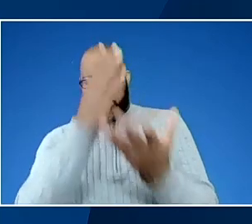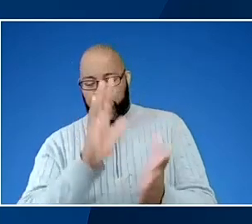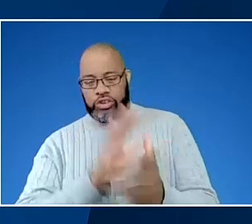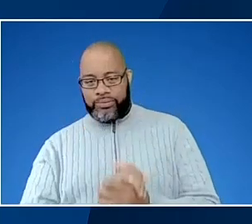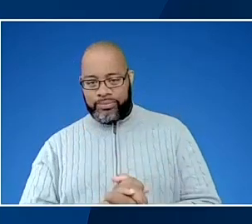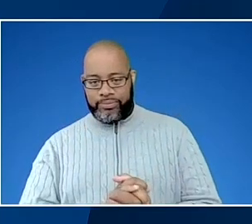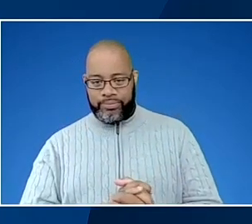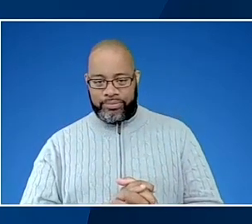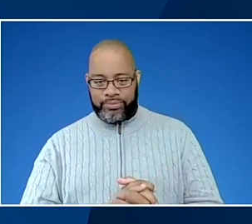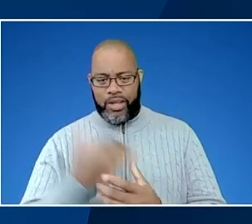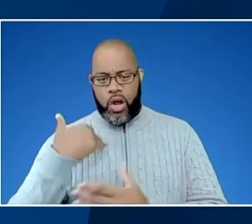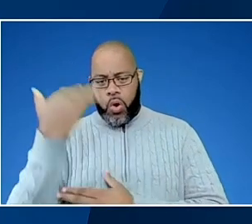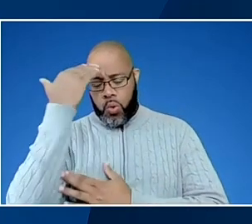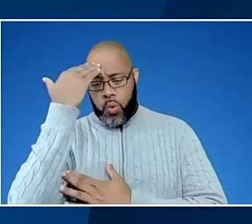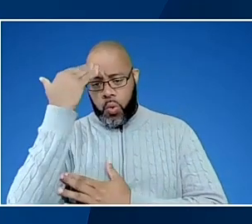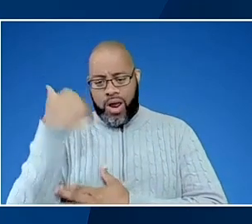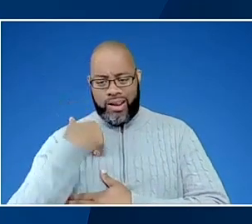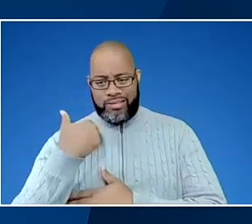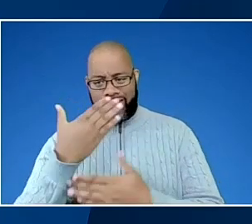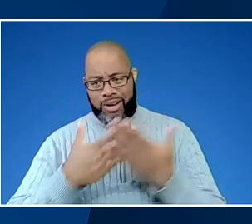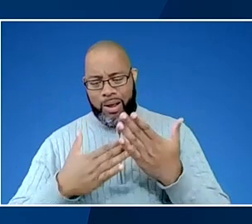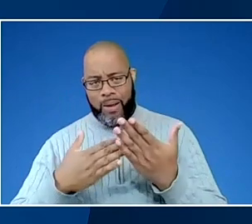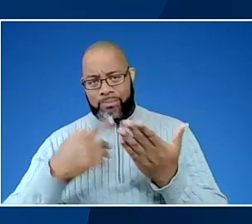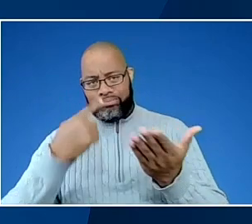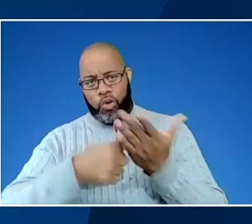we had some talking points on PRWORA.